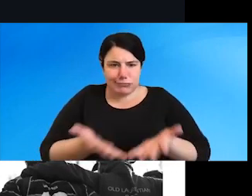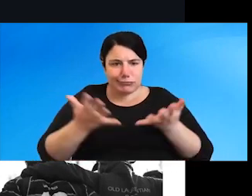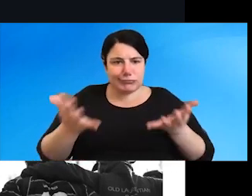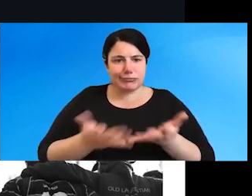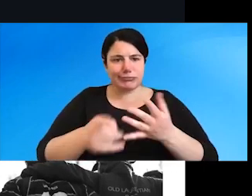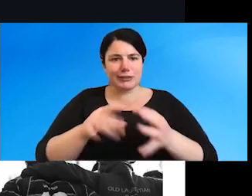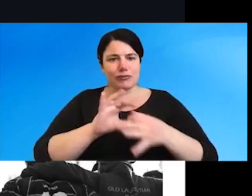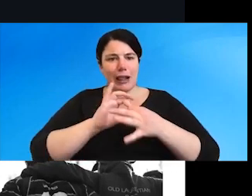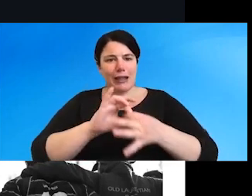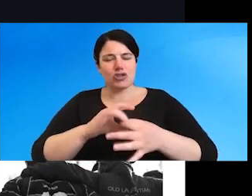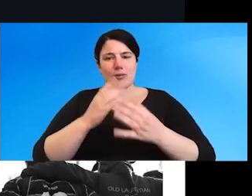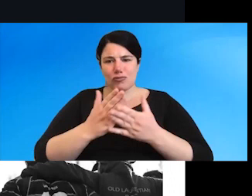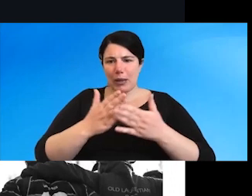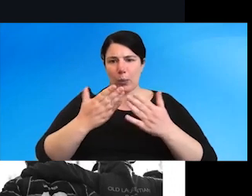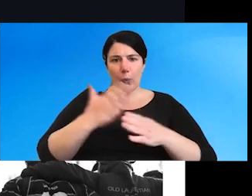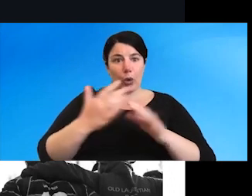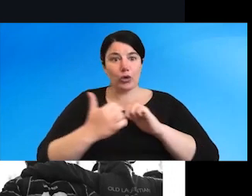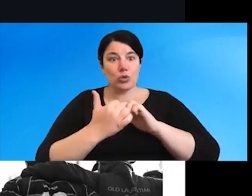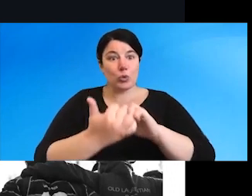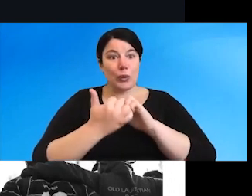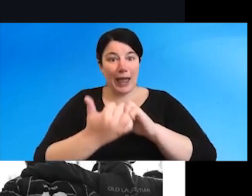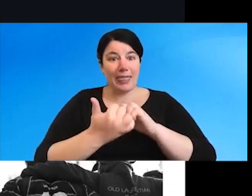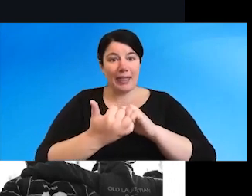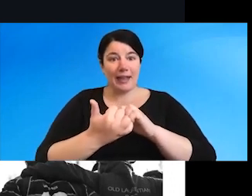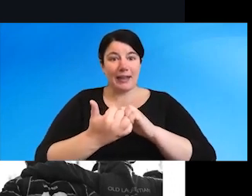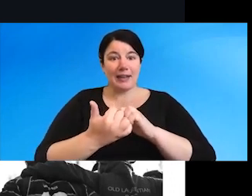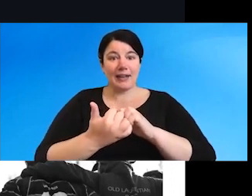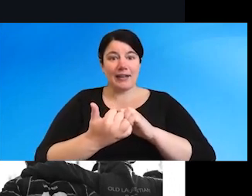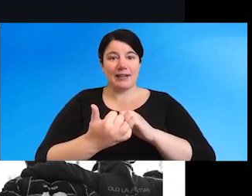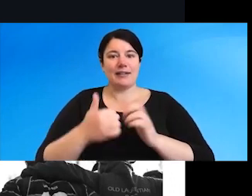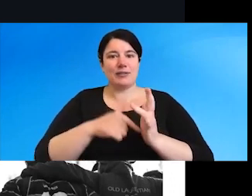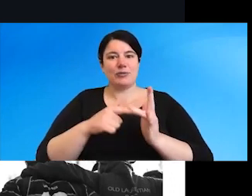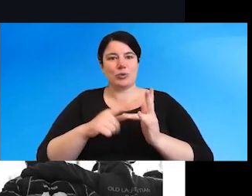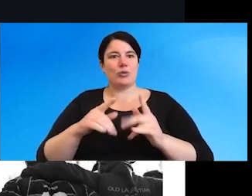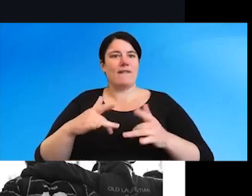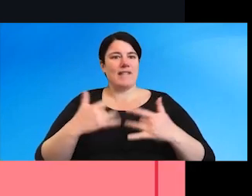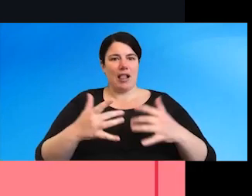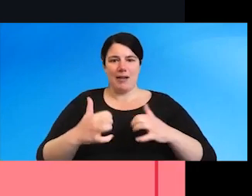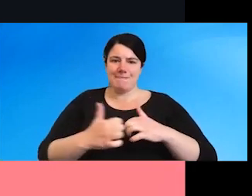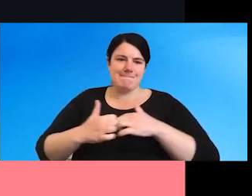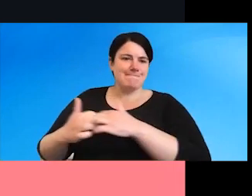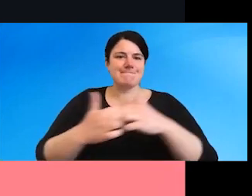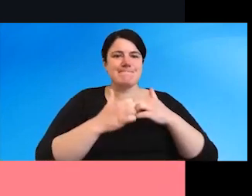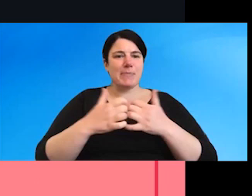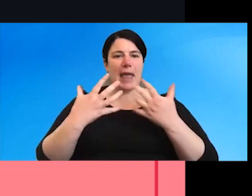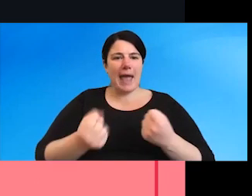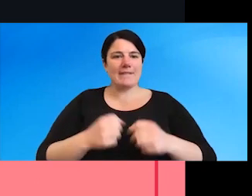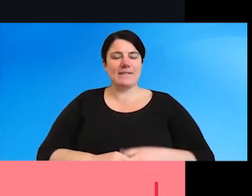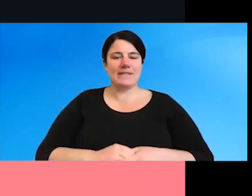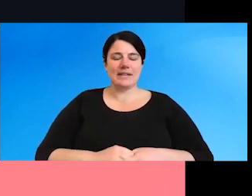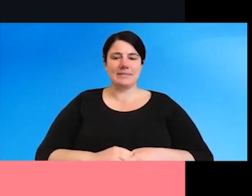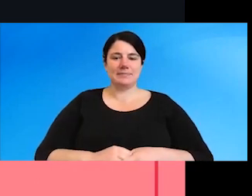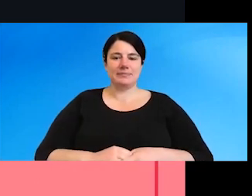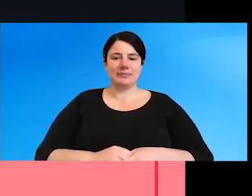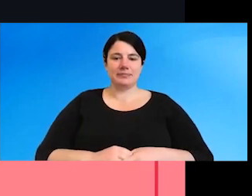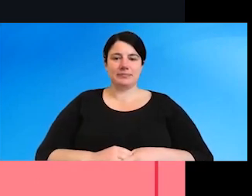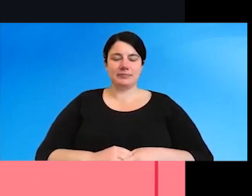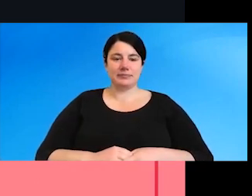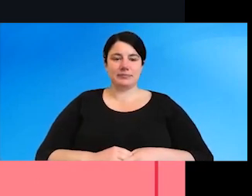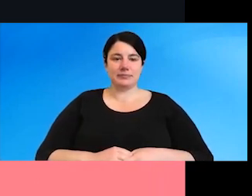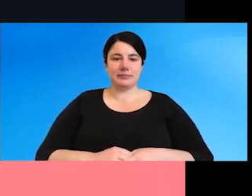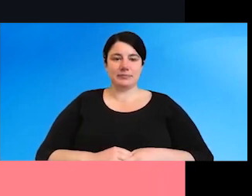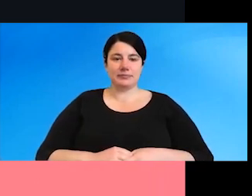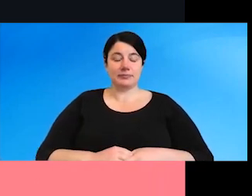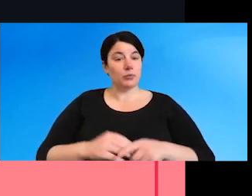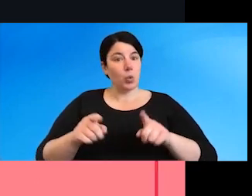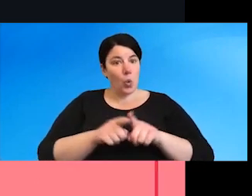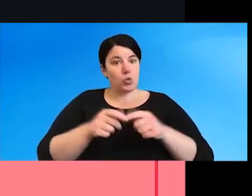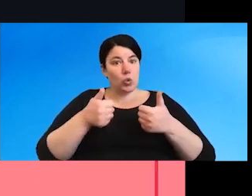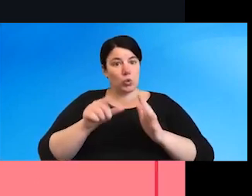and work together to considerable -- rising tide lifts all boats.